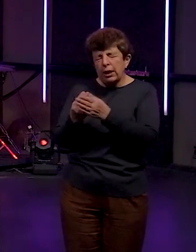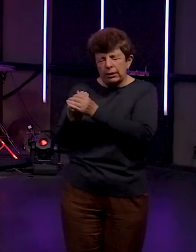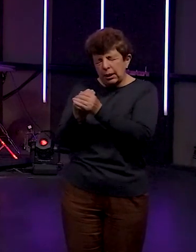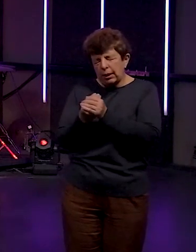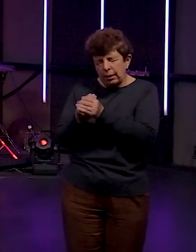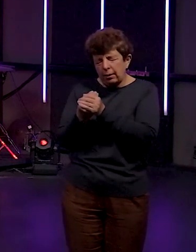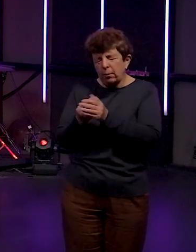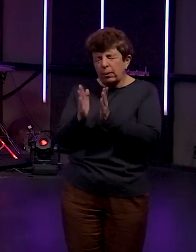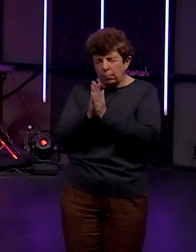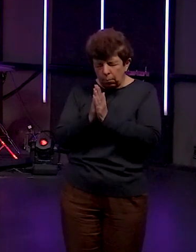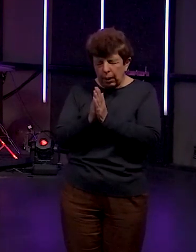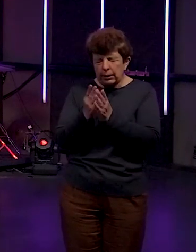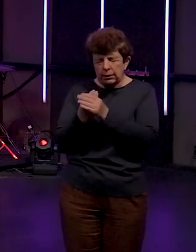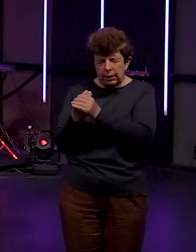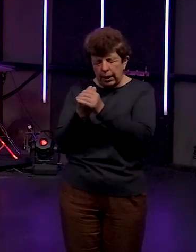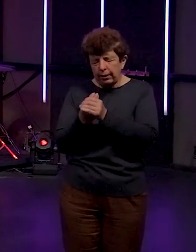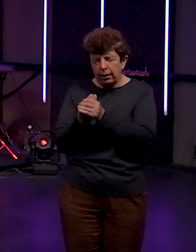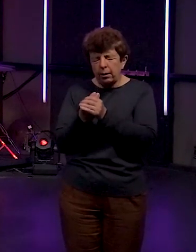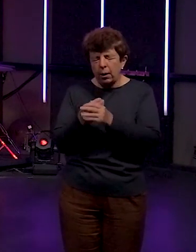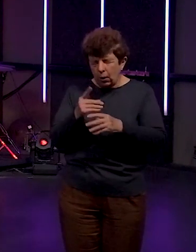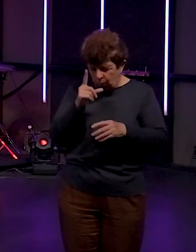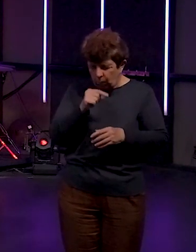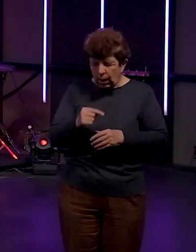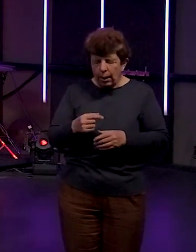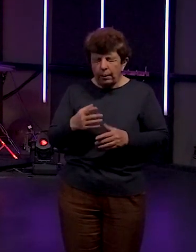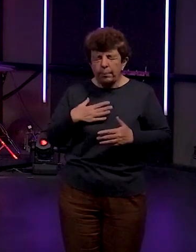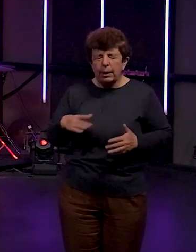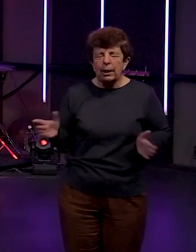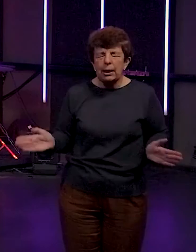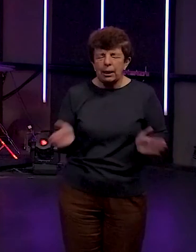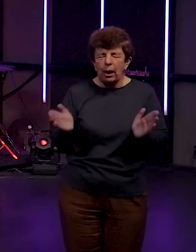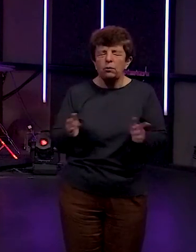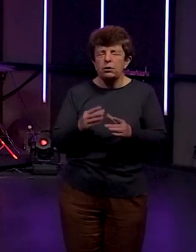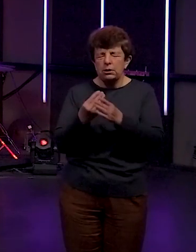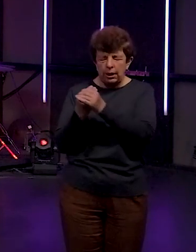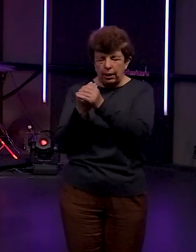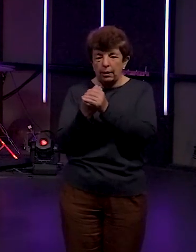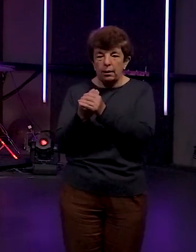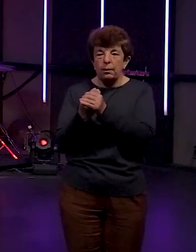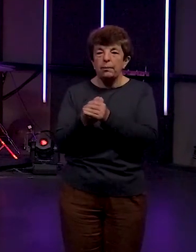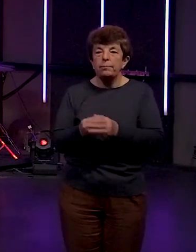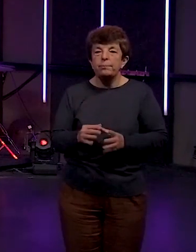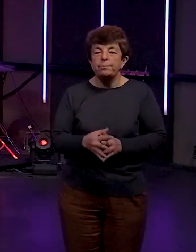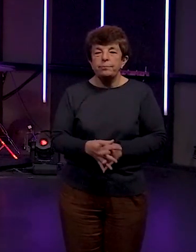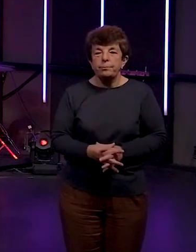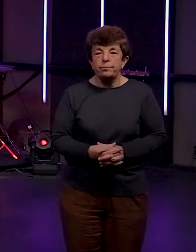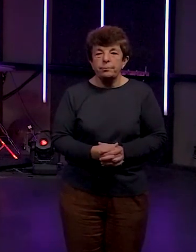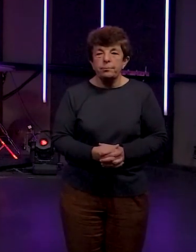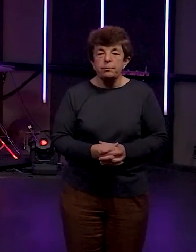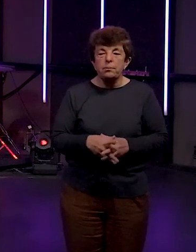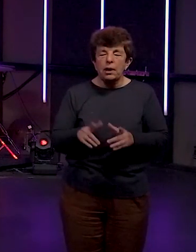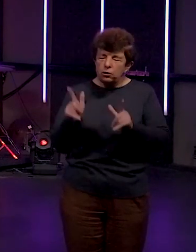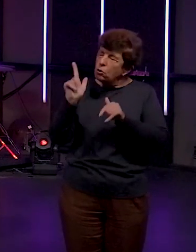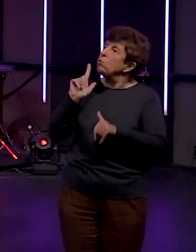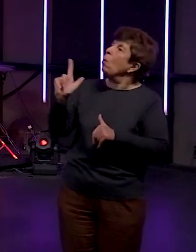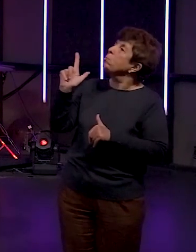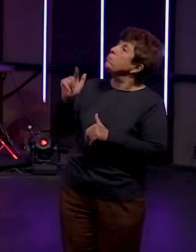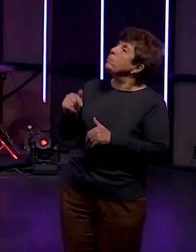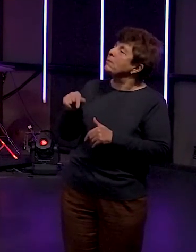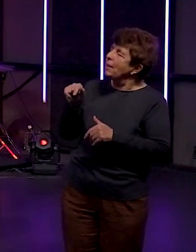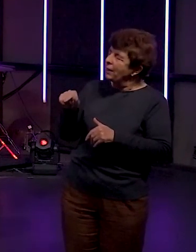might pray together, that we might be encouraged together. So Lord to this end